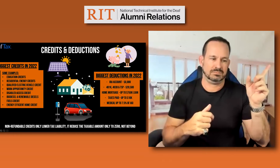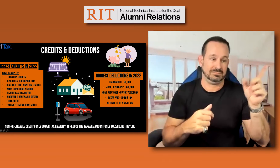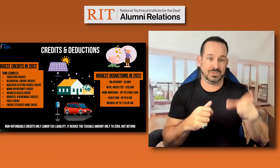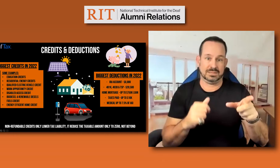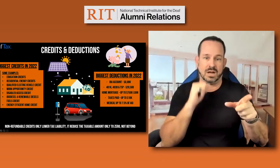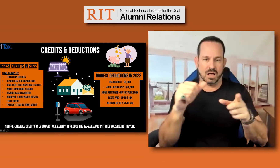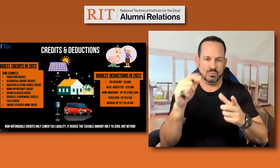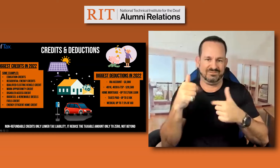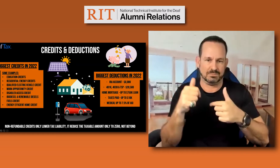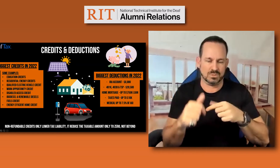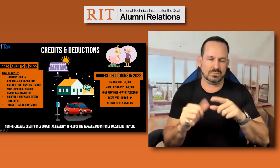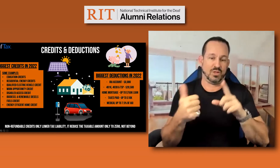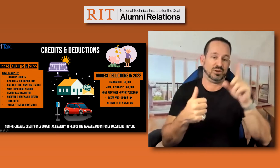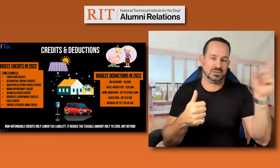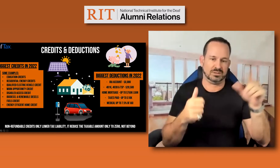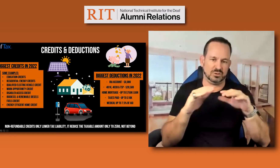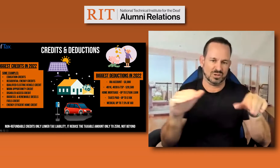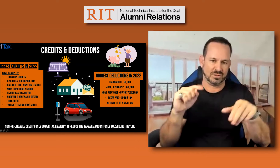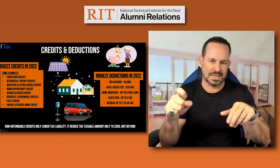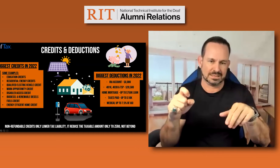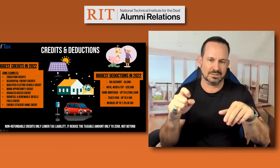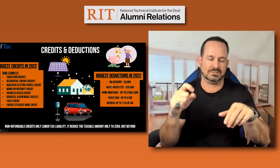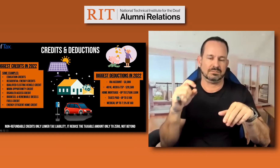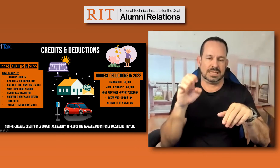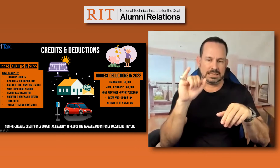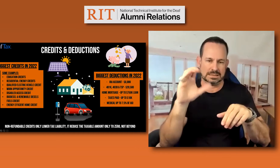calculated by your return, your tax return.